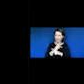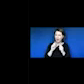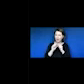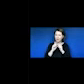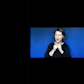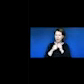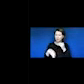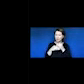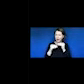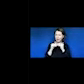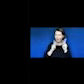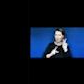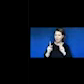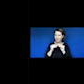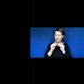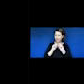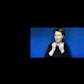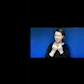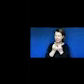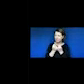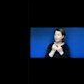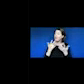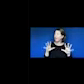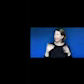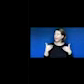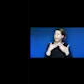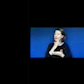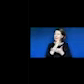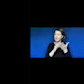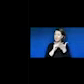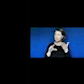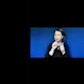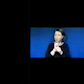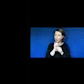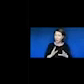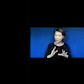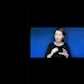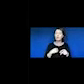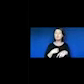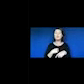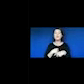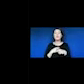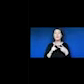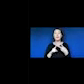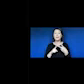They had student workers as well as individuals from our VCU Asit program doing interning